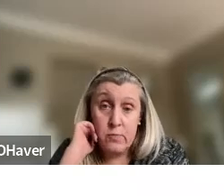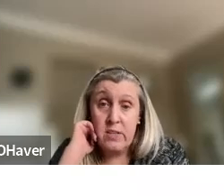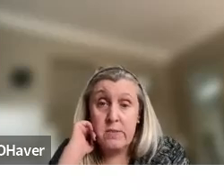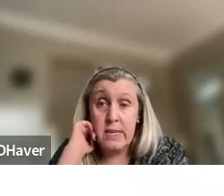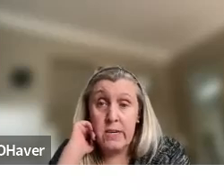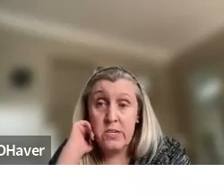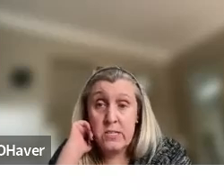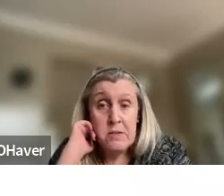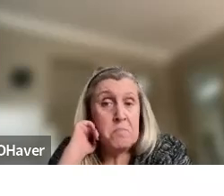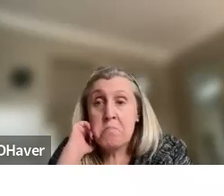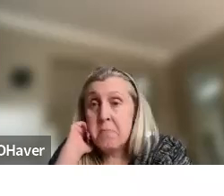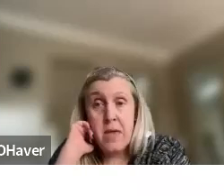But also, it what has been really nice if their an issue consumers coming to us about or some challenges that are going on in our state that have been brought to my attention or our attention a SILC.